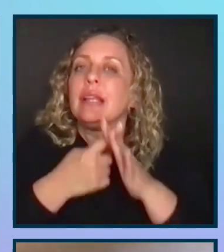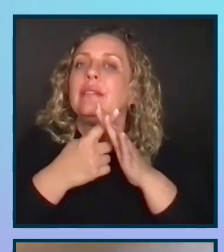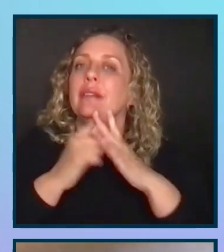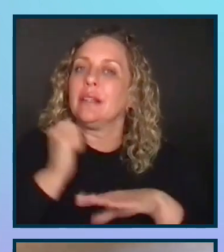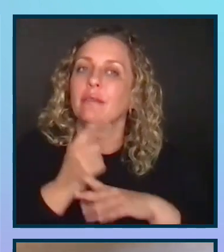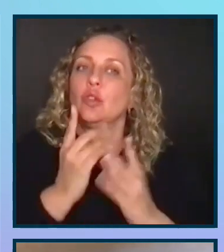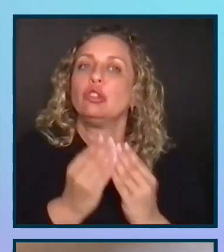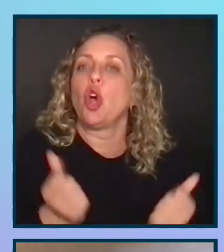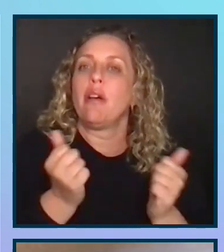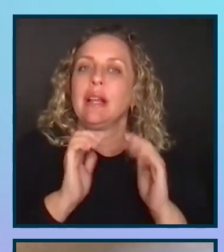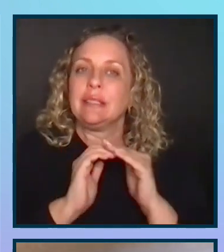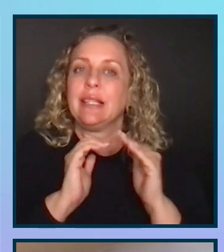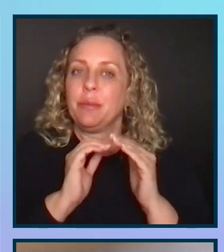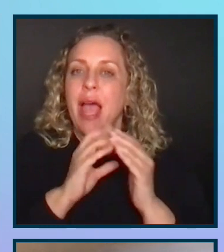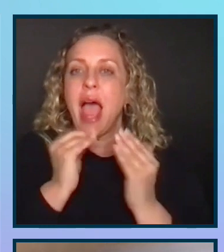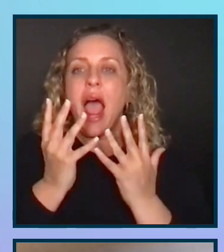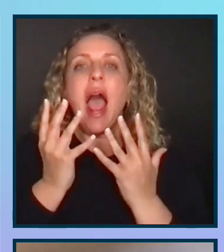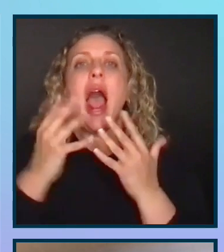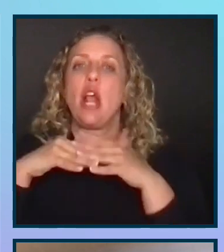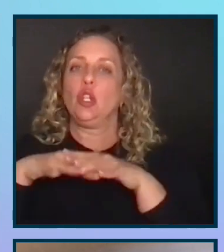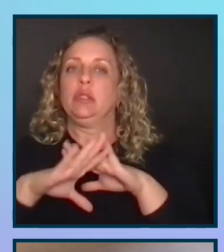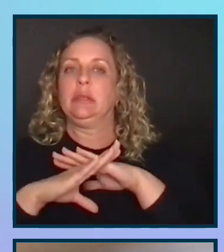for solving accessibility and inclusivity barriers.